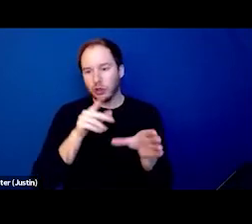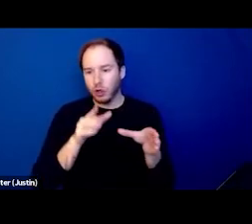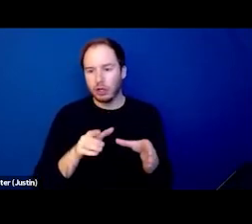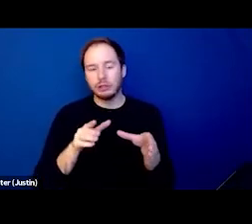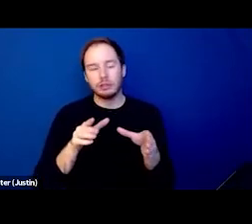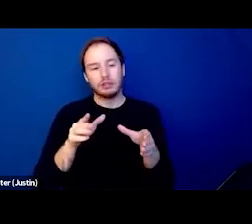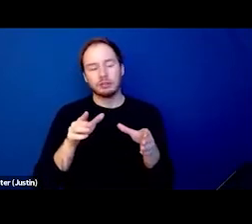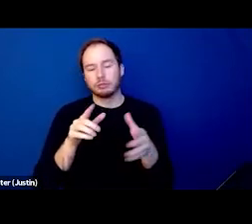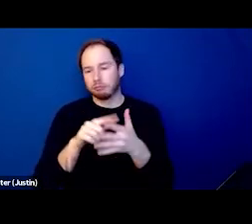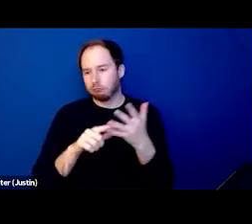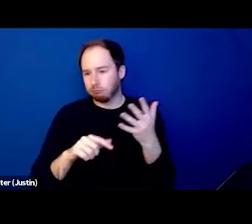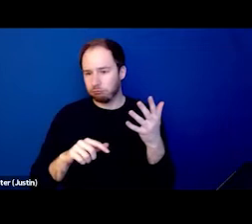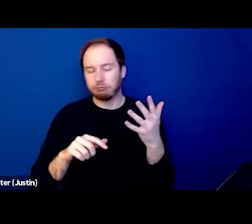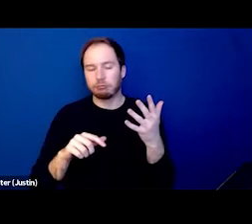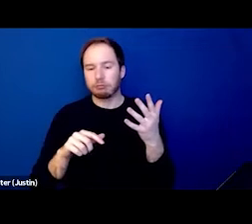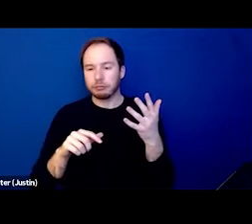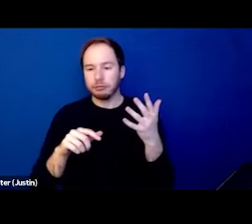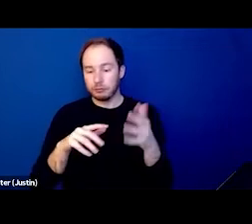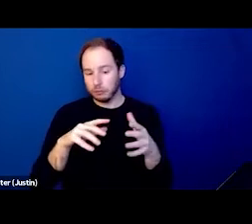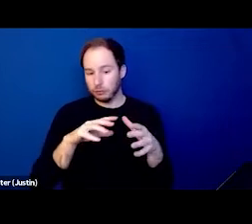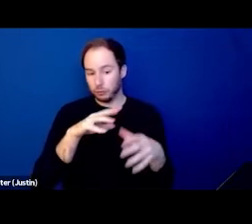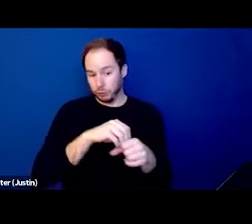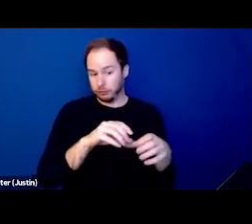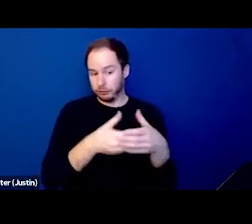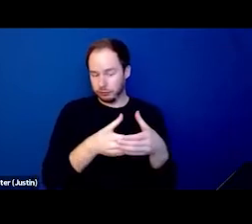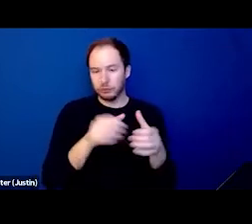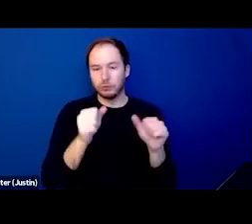And then within that, you'll see more often